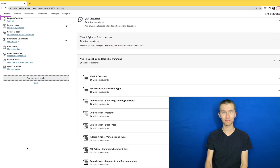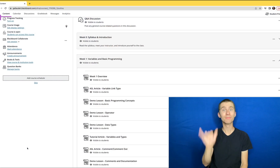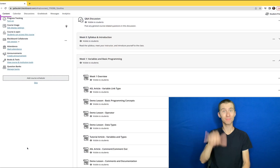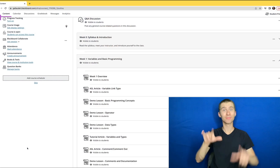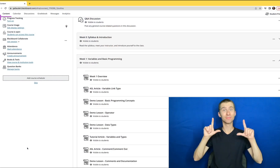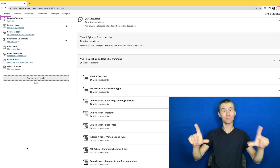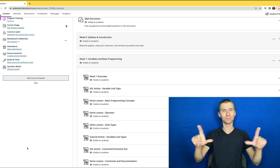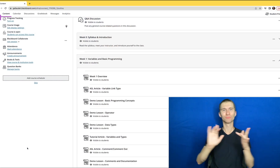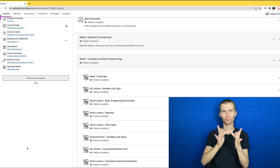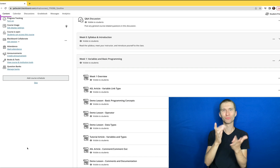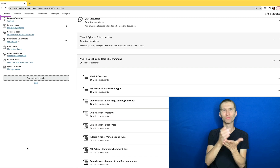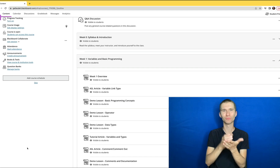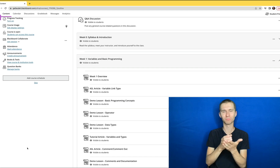The screen you're looking at is an online course.